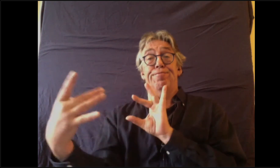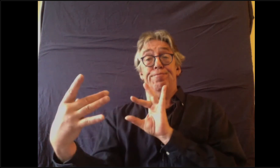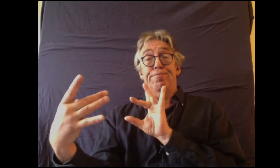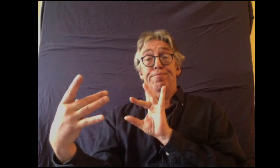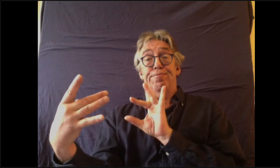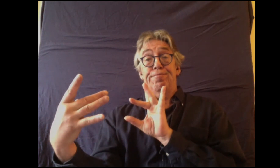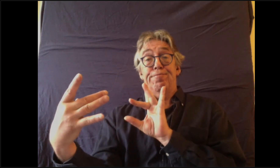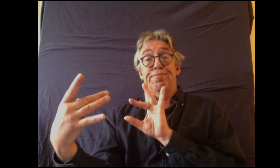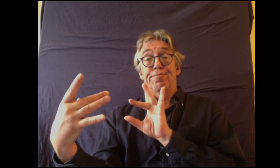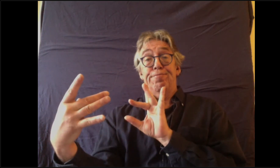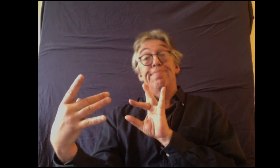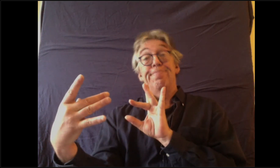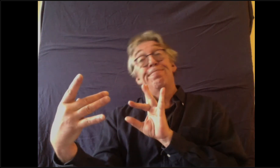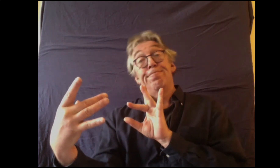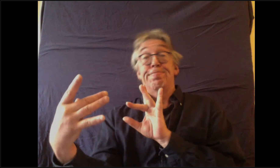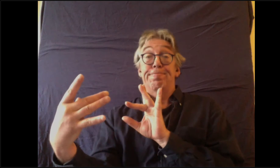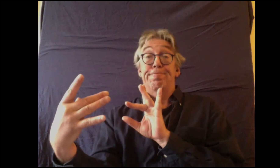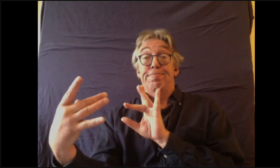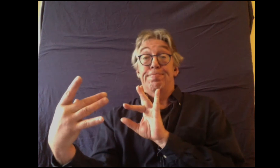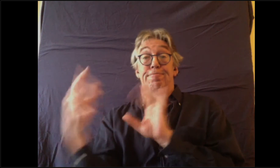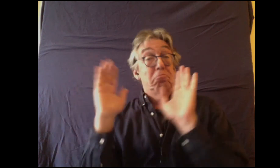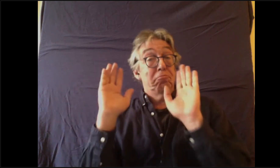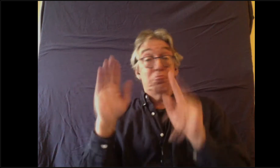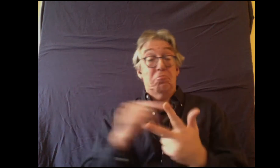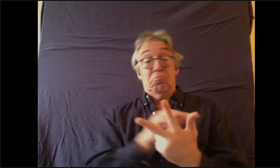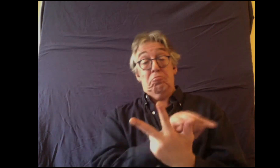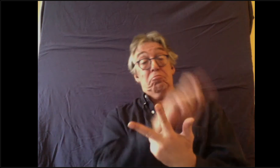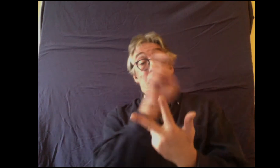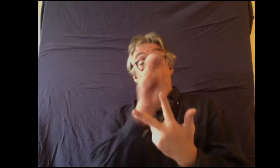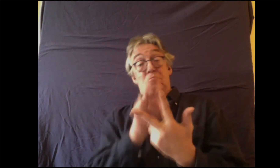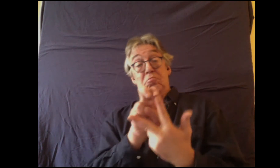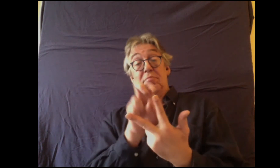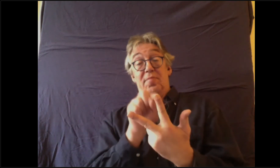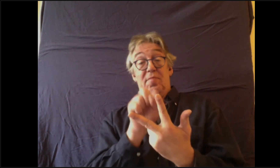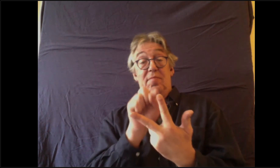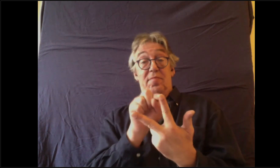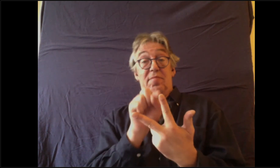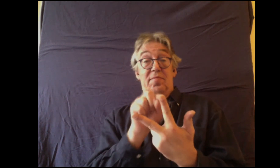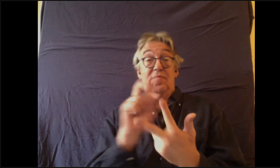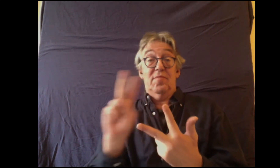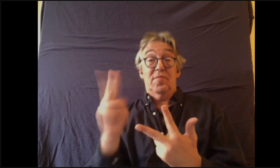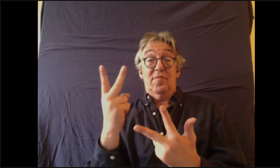What we're going to do is go straight to our second speaker.